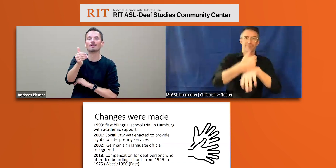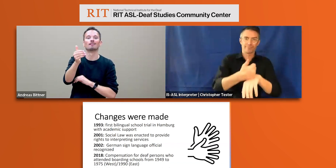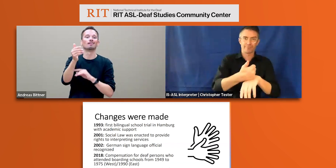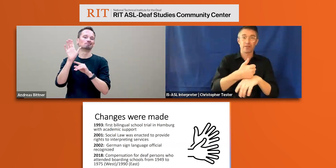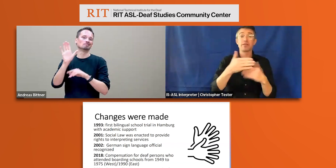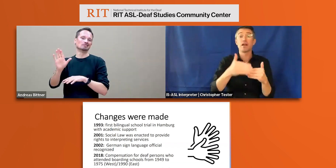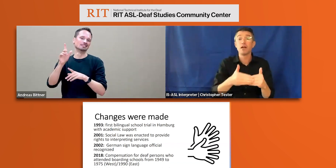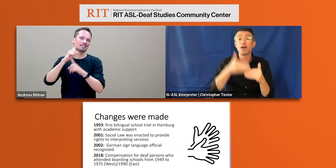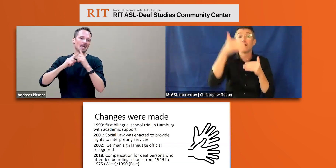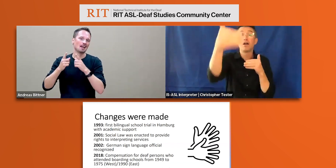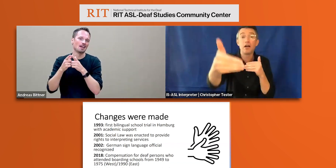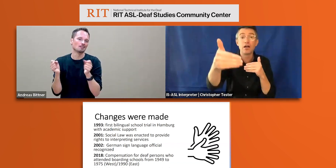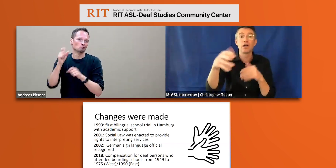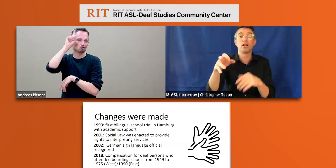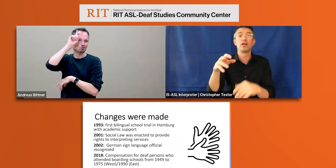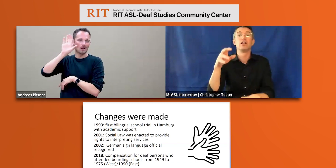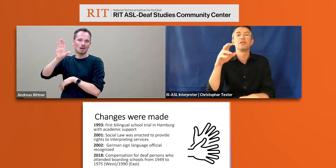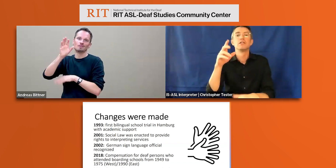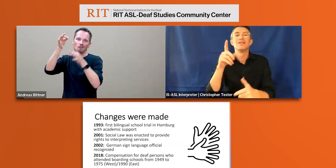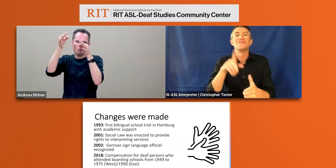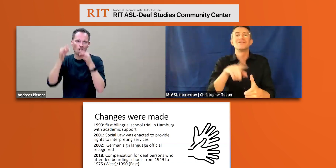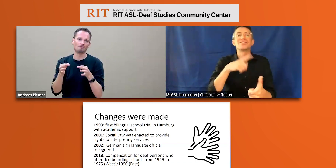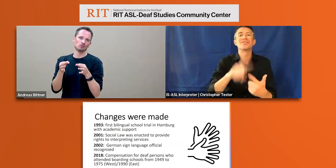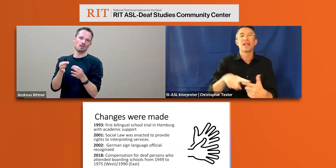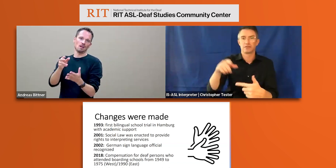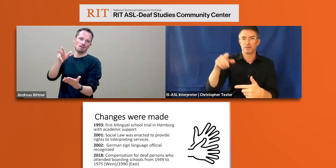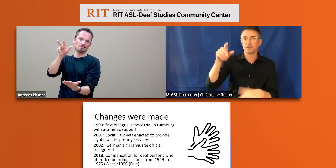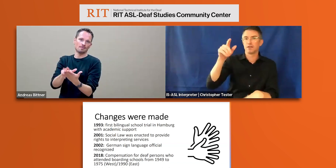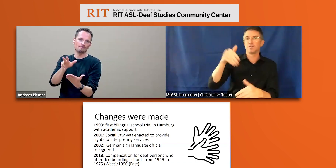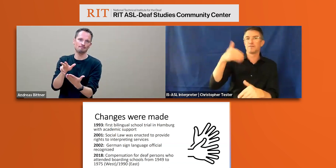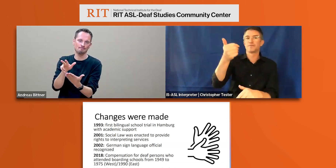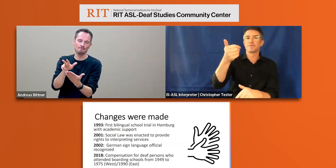That started in 2001. The next year...